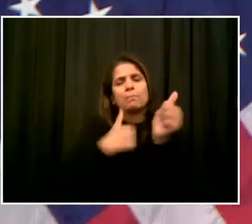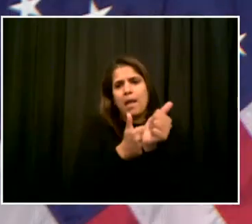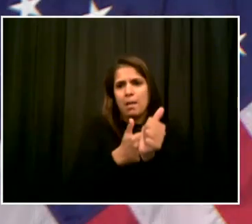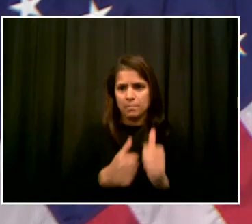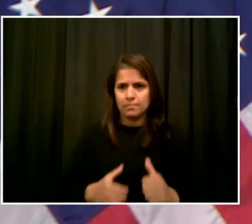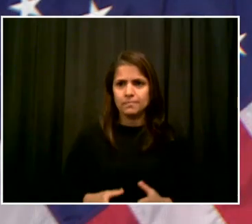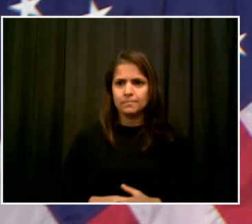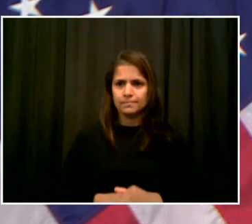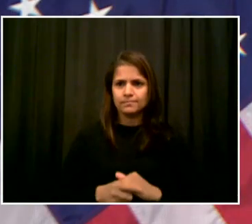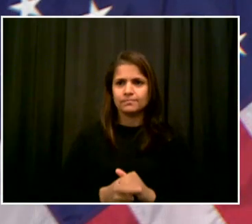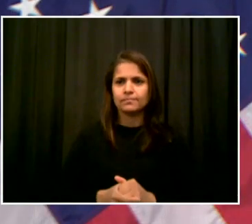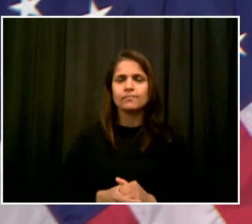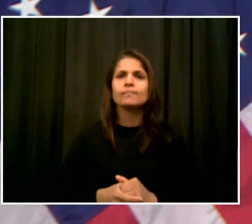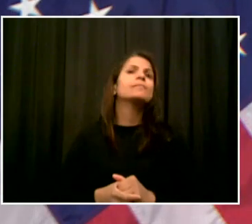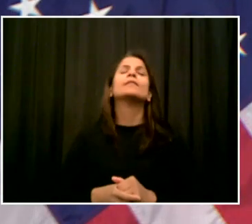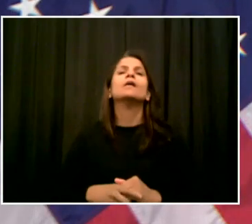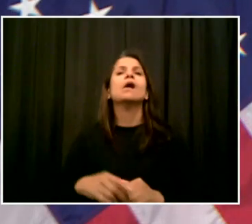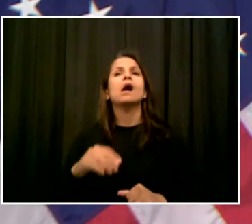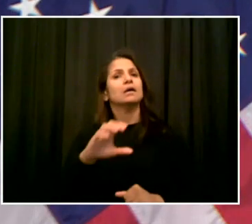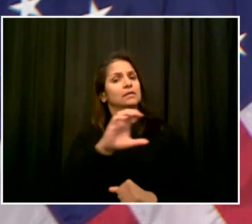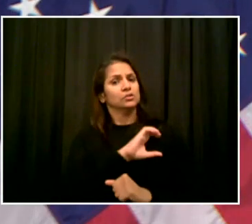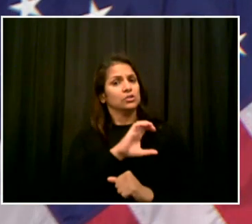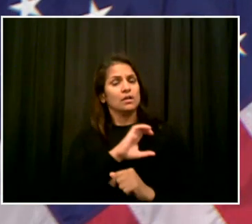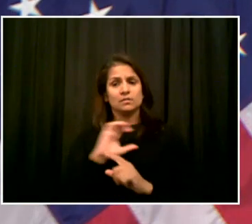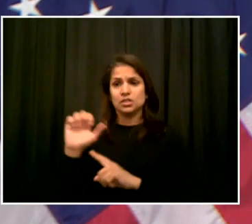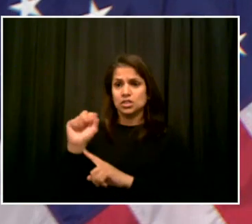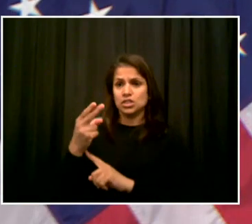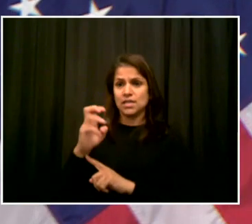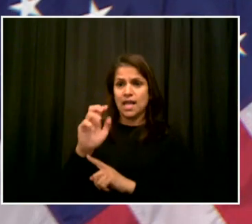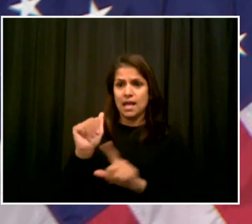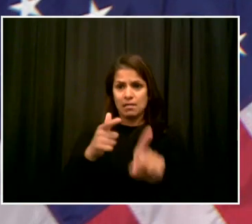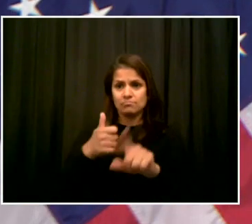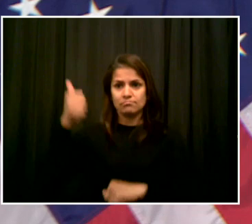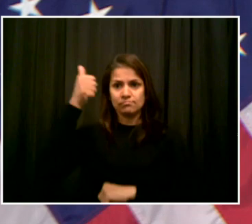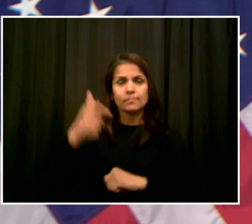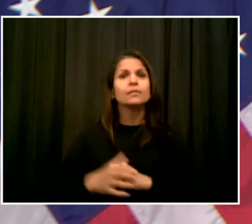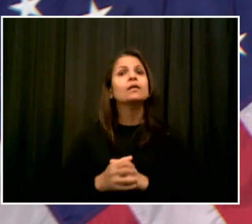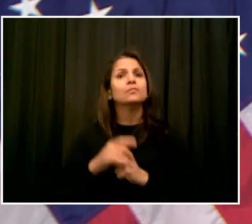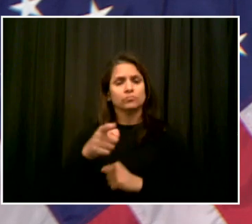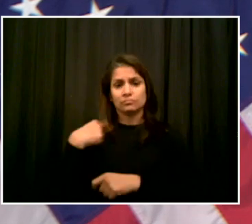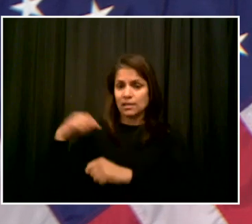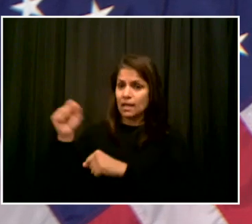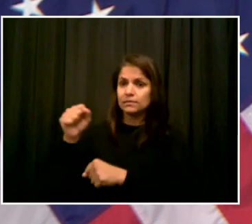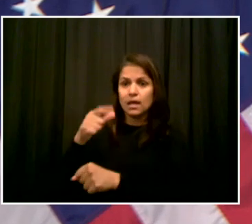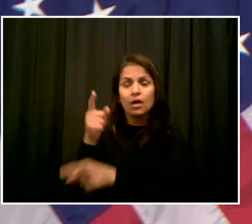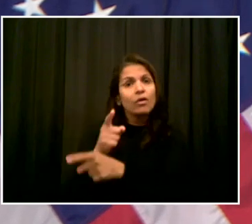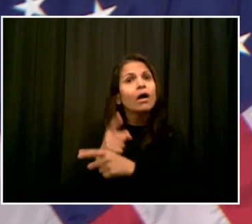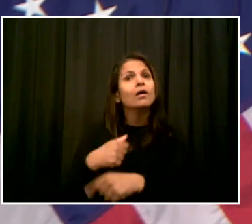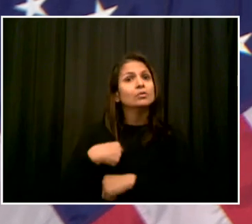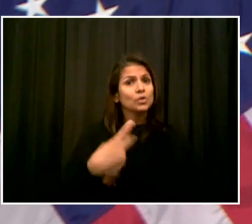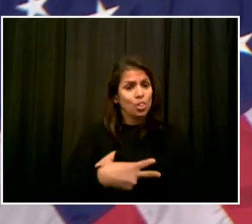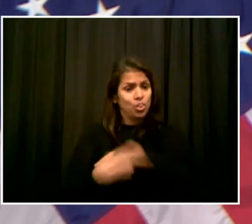SITUATION. THAT'S THE BOTTOM LINE, COMMISSIONER? I WOULD LIKE TO POINT OUT THAT THERE WAS LOOTING